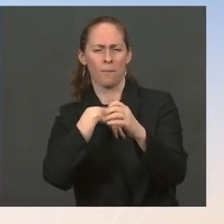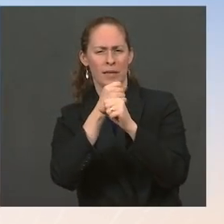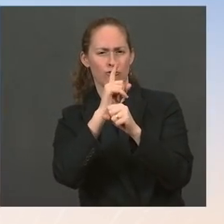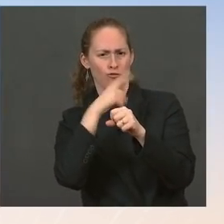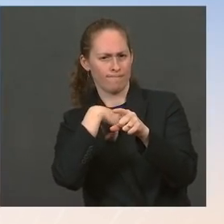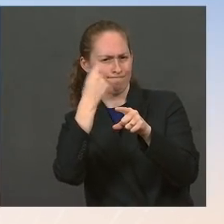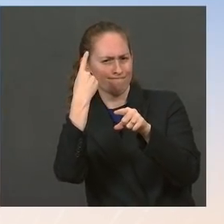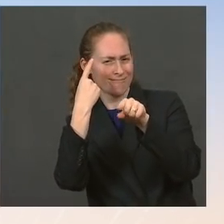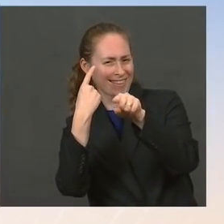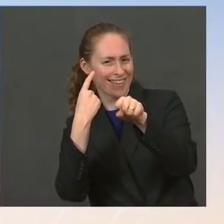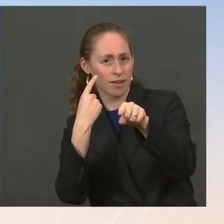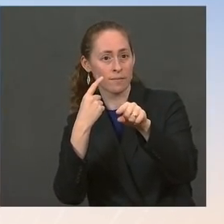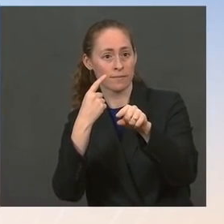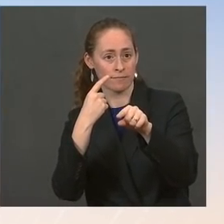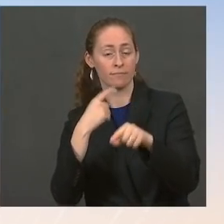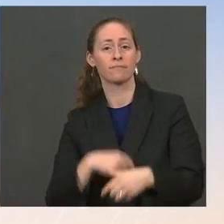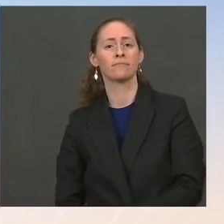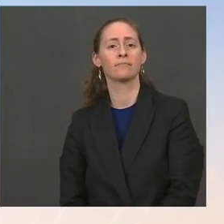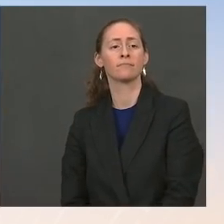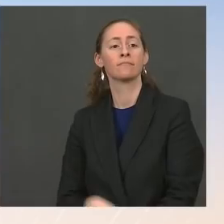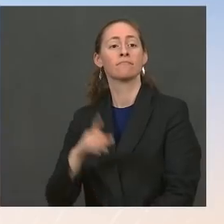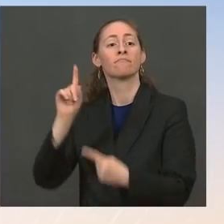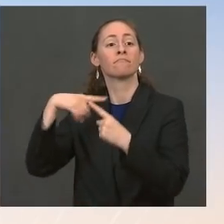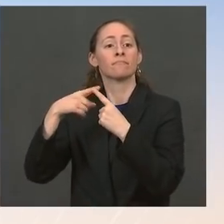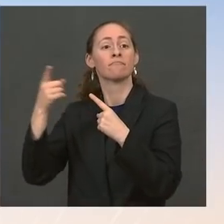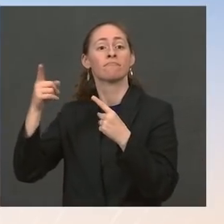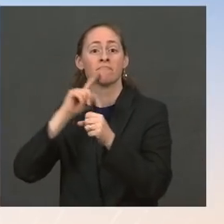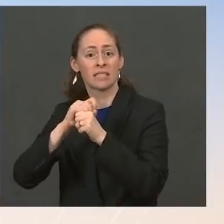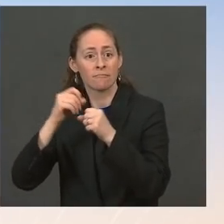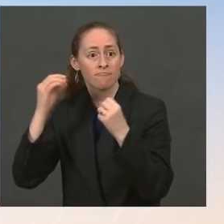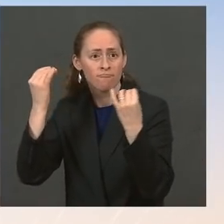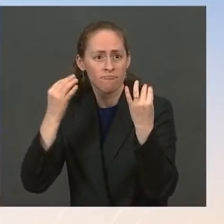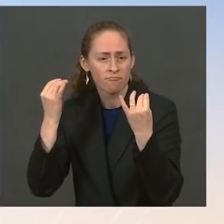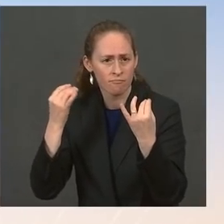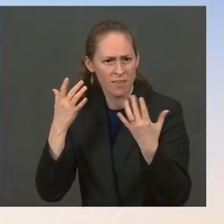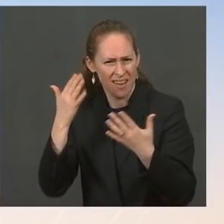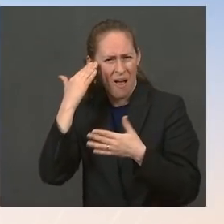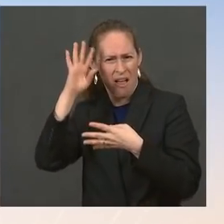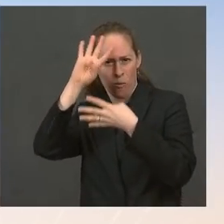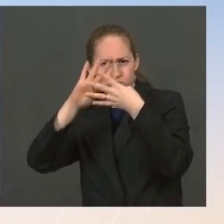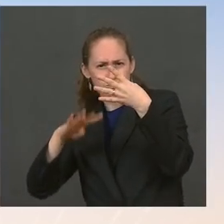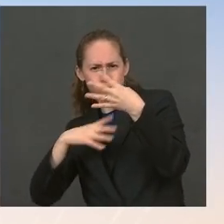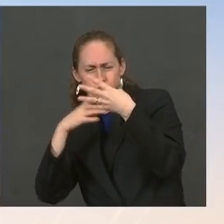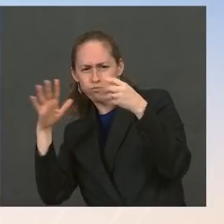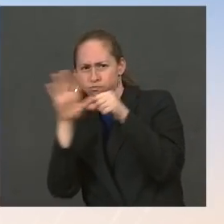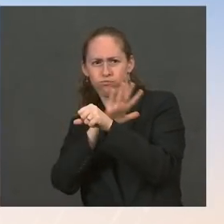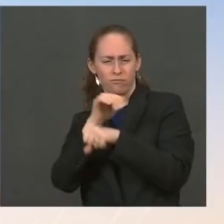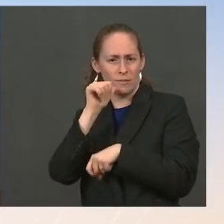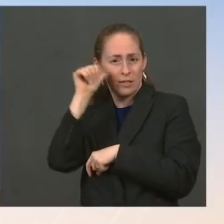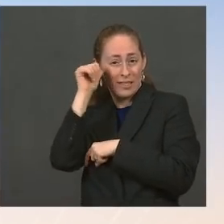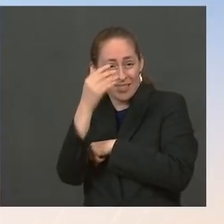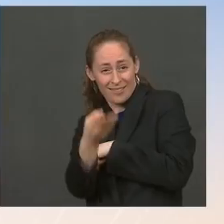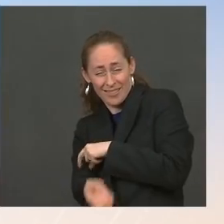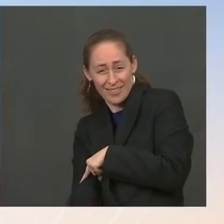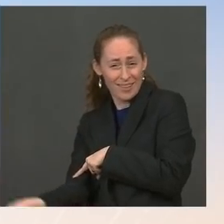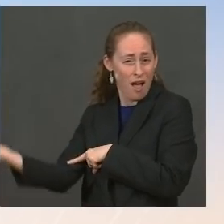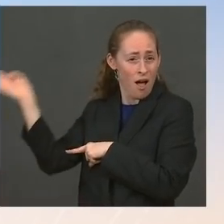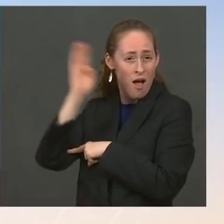When did he first schedule the physical? We -- just because he had such a full day yesterday. Ms. Psaki: Sure. The Press: And he had a colonoscopy today. A lot of people that know -- >> Ms. Psaki: That is -- that is the nature of being President.